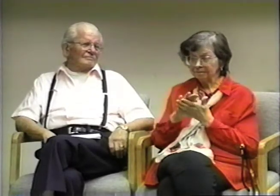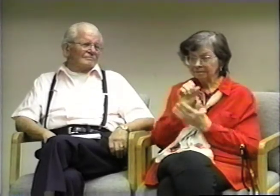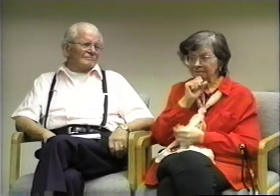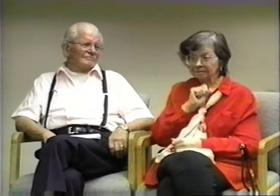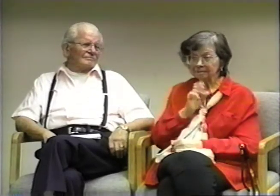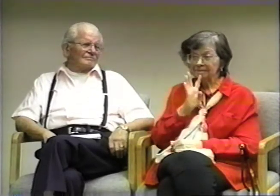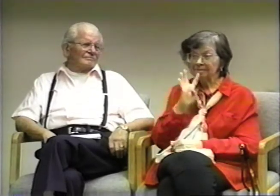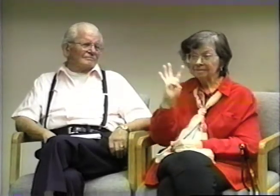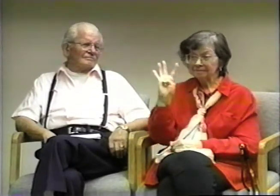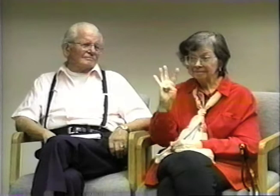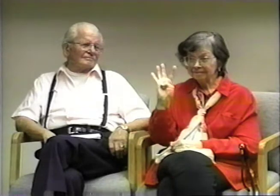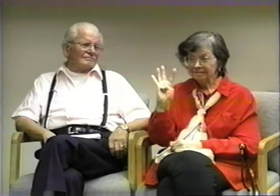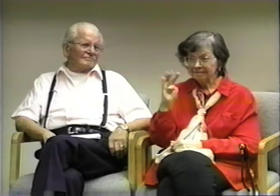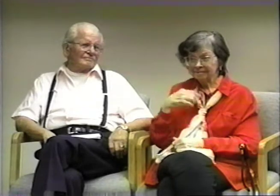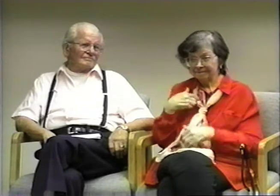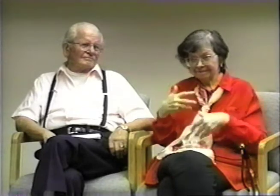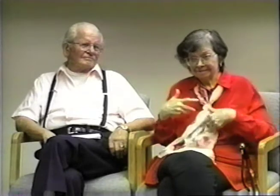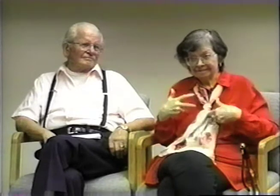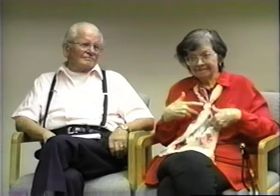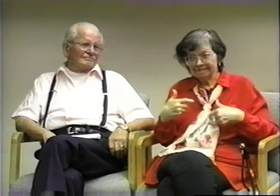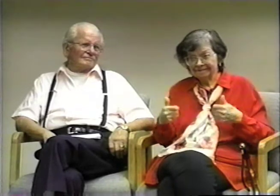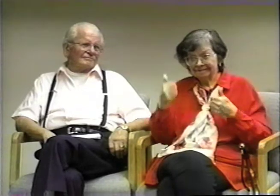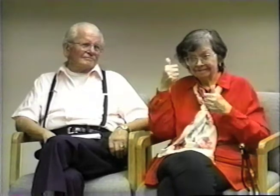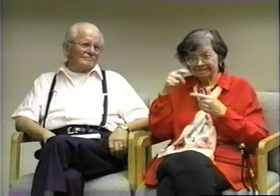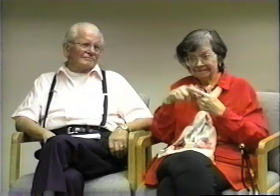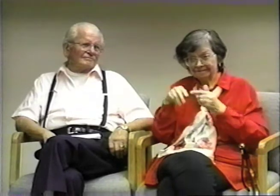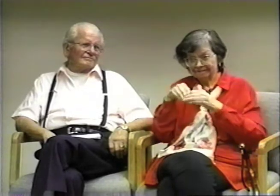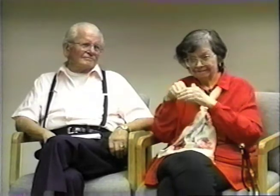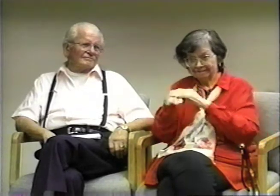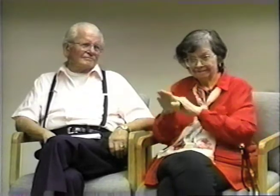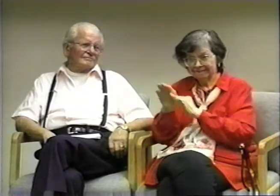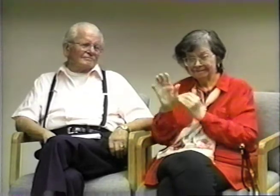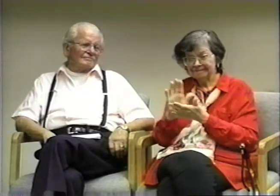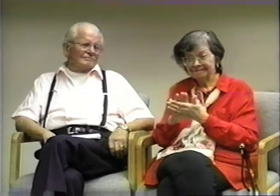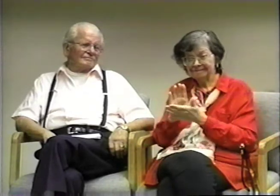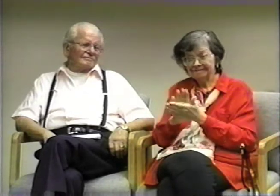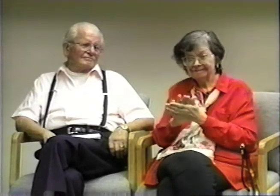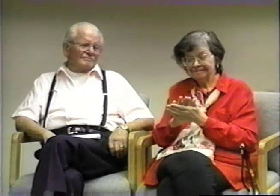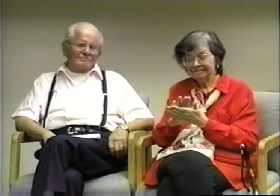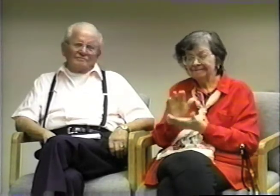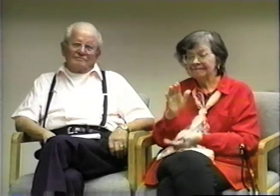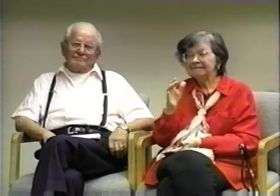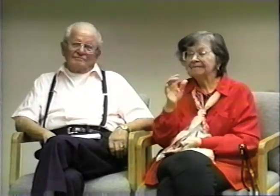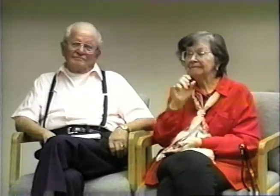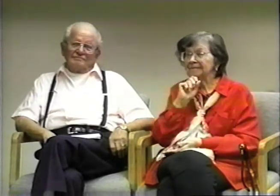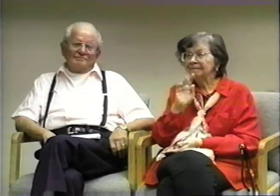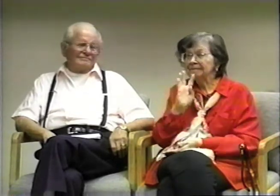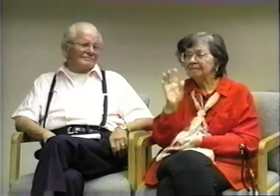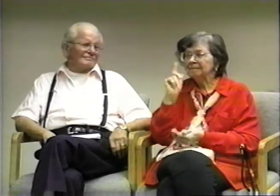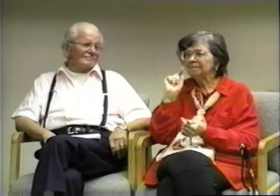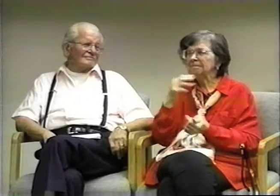I started school when I was four years old, which made me the youngest student in the school.